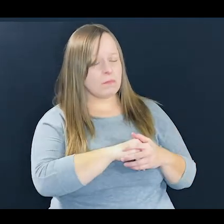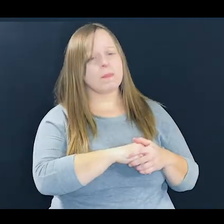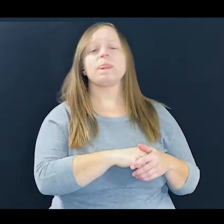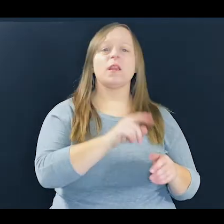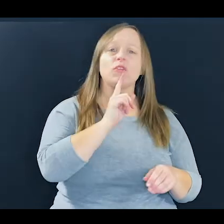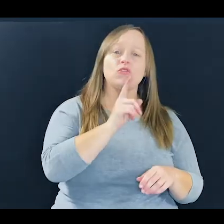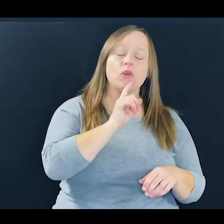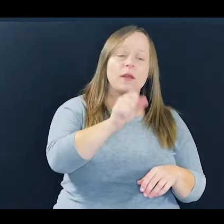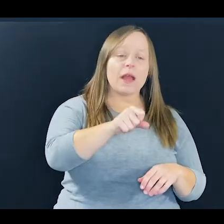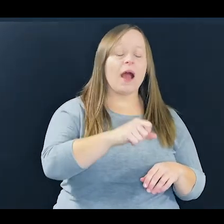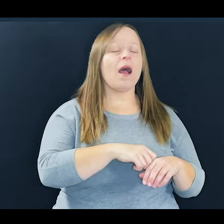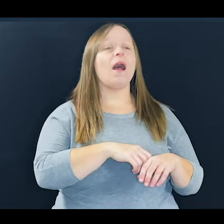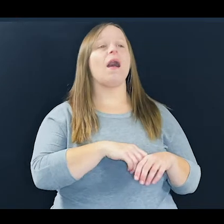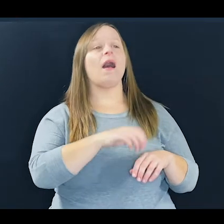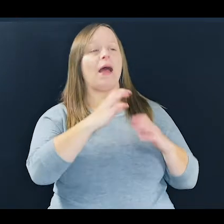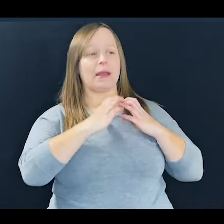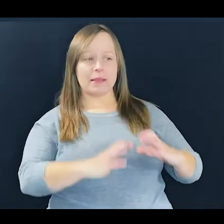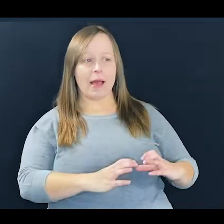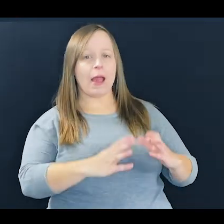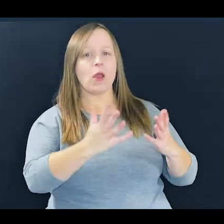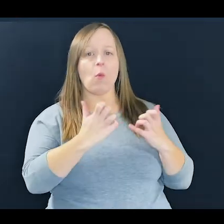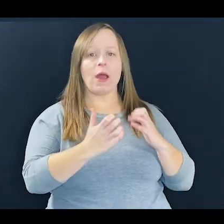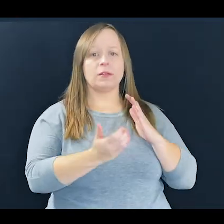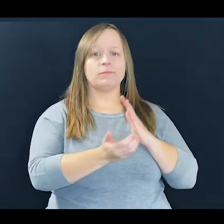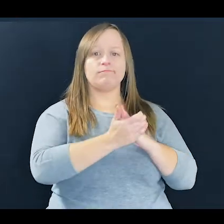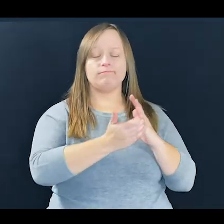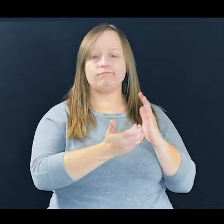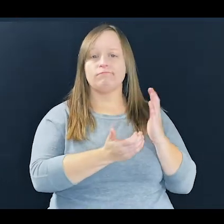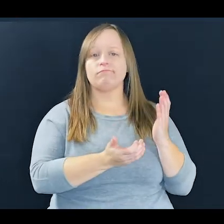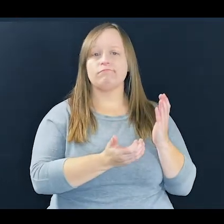Sure, so a client who's interested in filing an appeal can